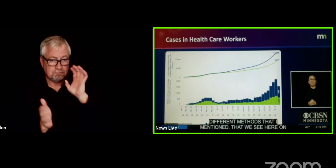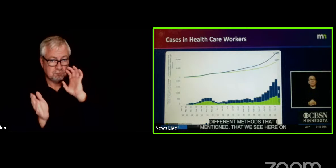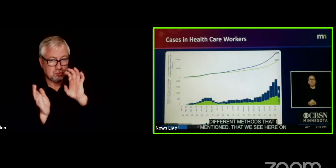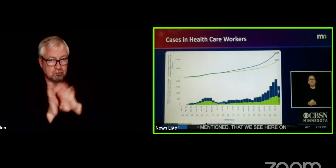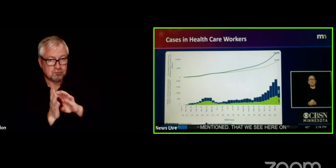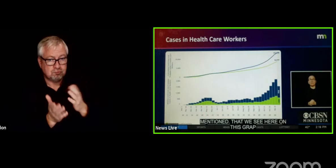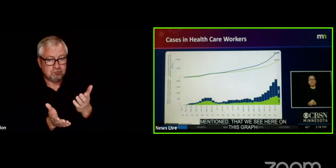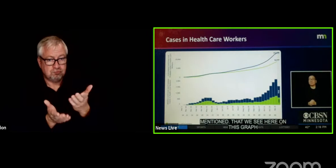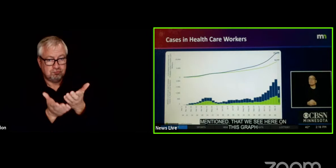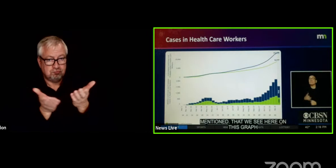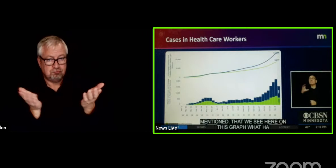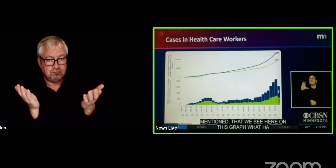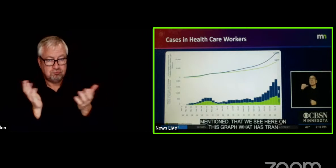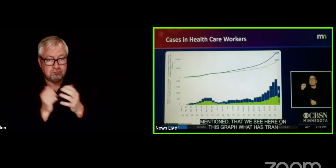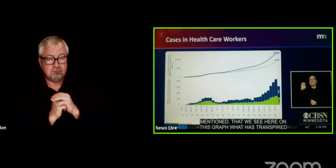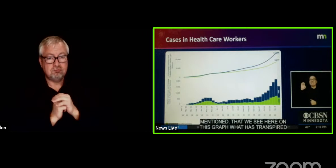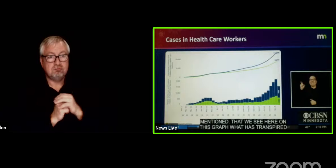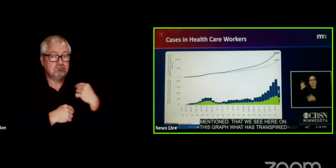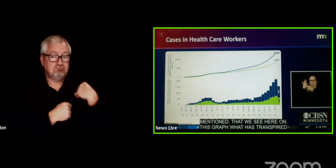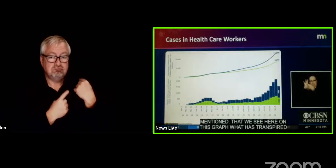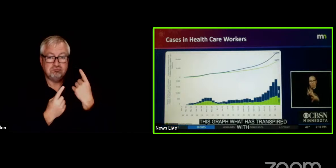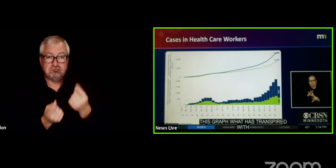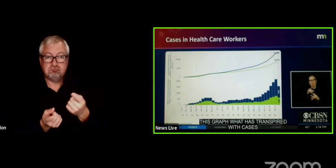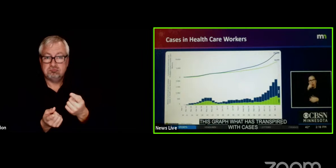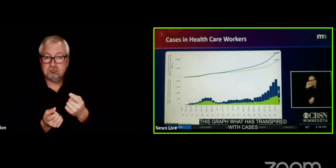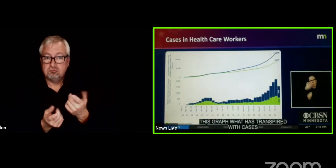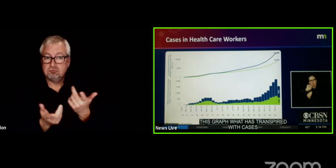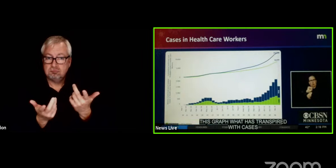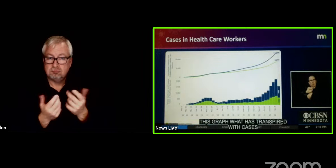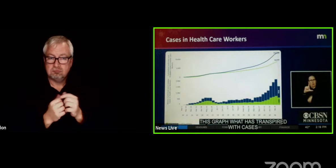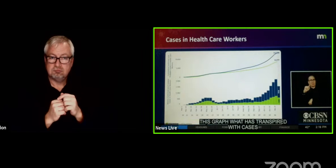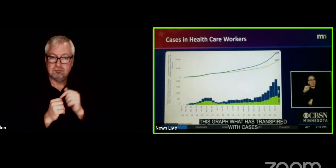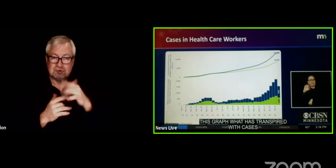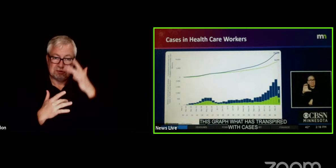INCREASING AT A RAPID RATE, JUST IN PARALLEL WITH WHAT'S HAPPENING IN THE GENERAL COMMUNITY.